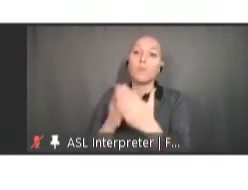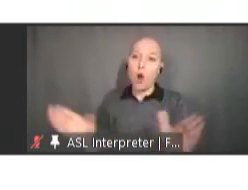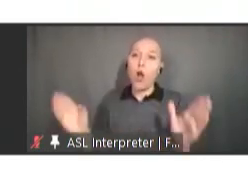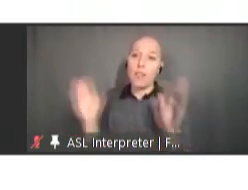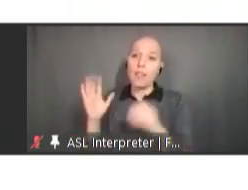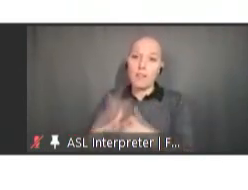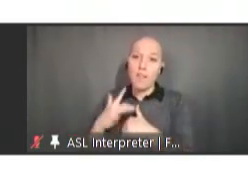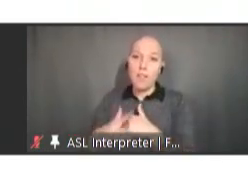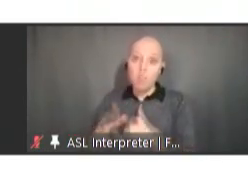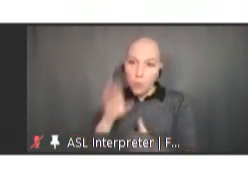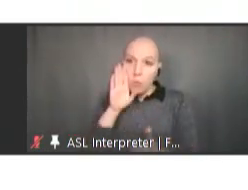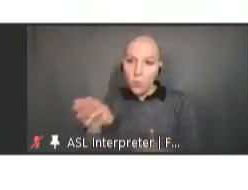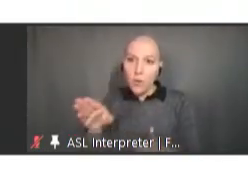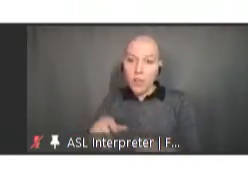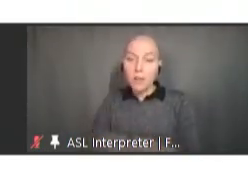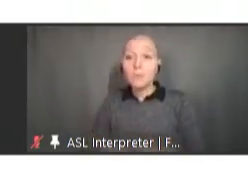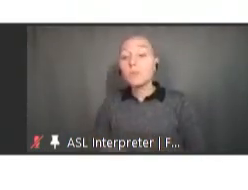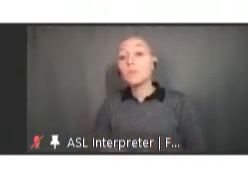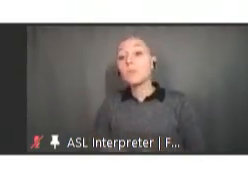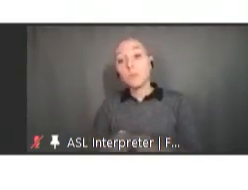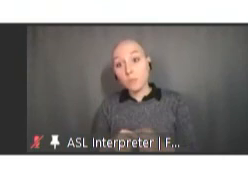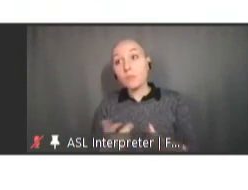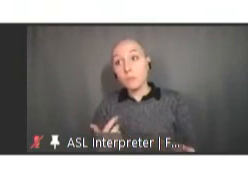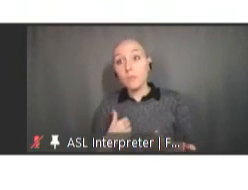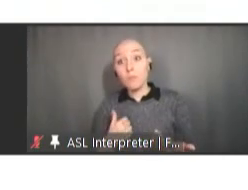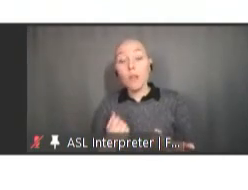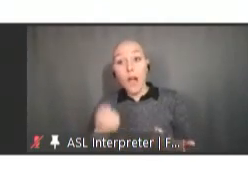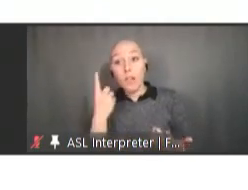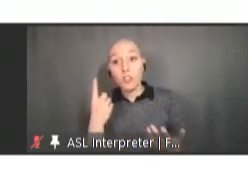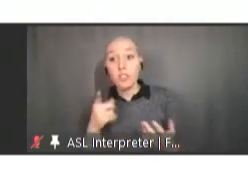But I do see -- you know, really kind of regarding your second question, do we see the results of